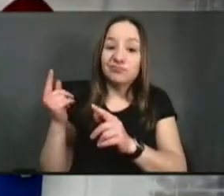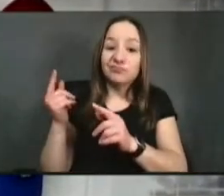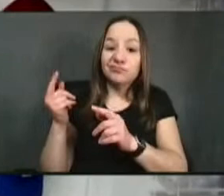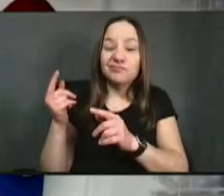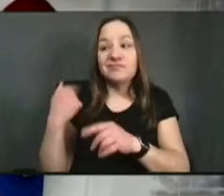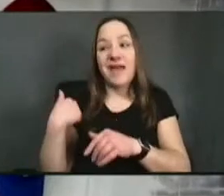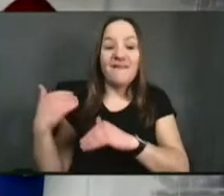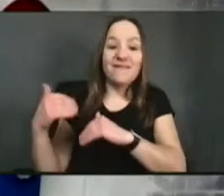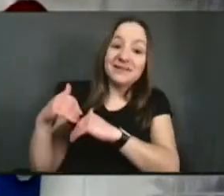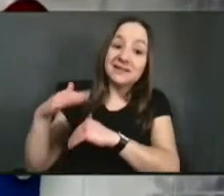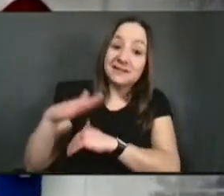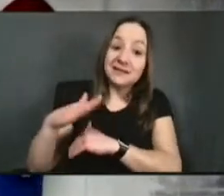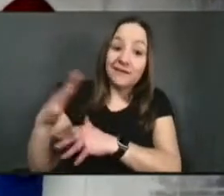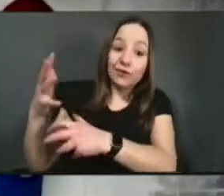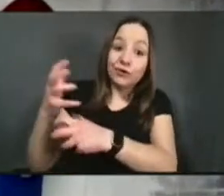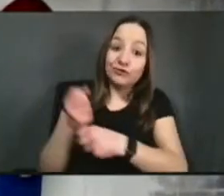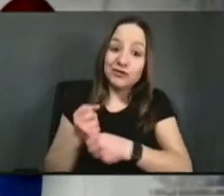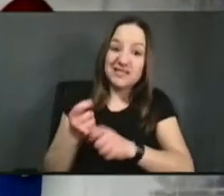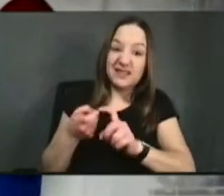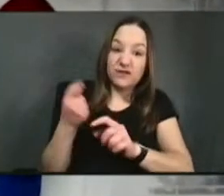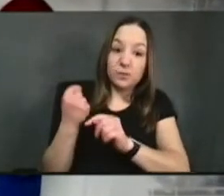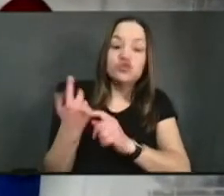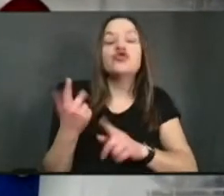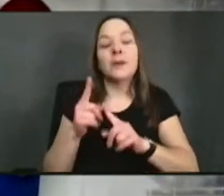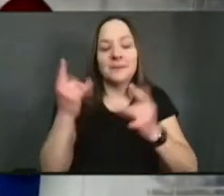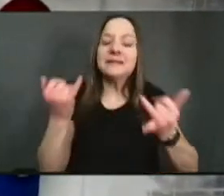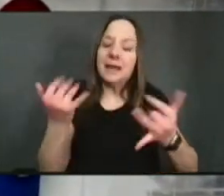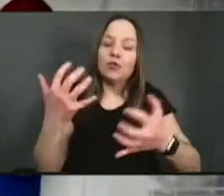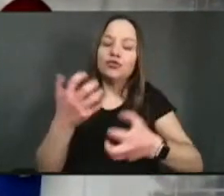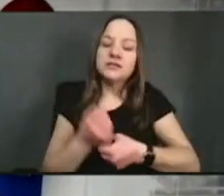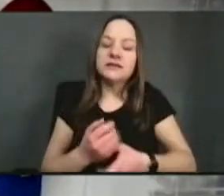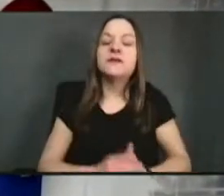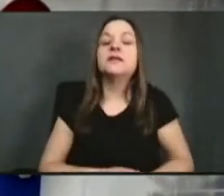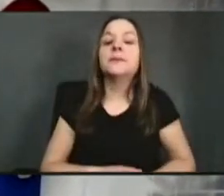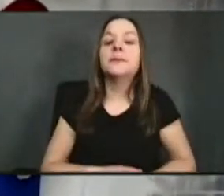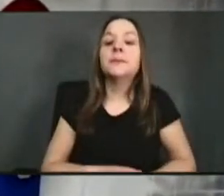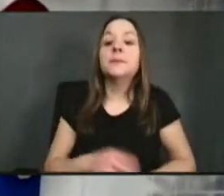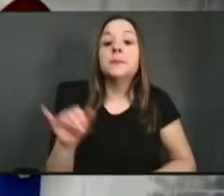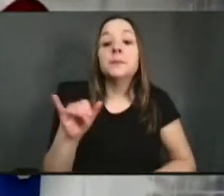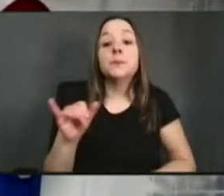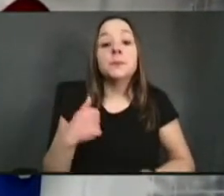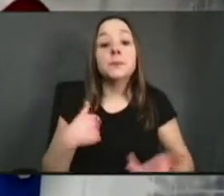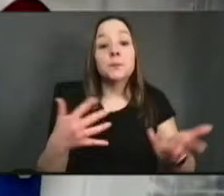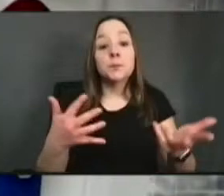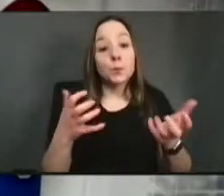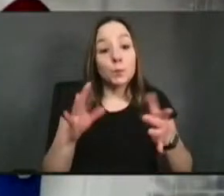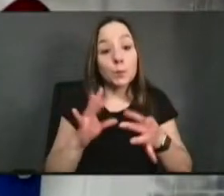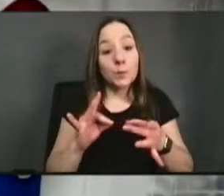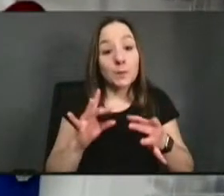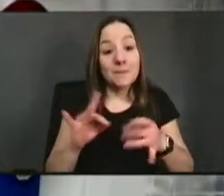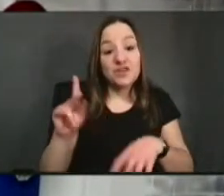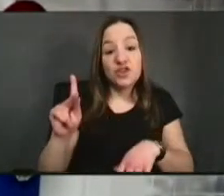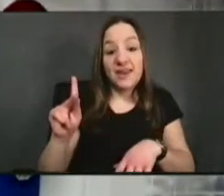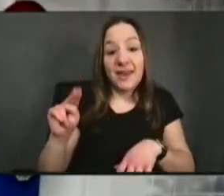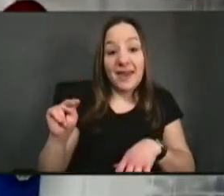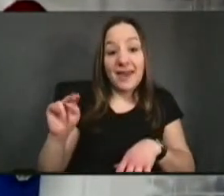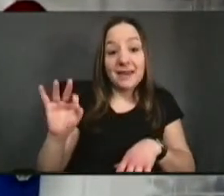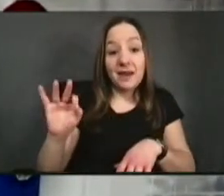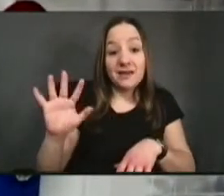getting the trucks in But we now have that in the other thing I